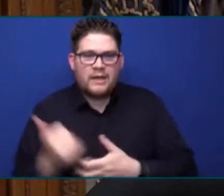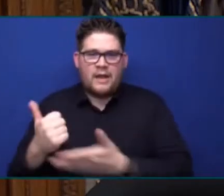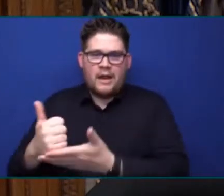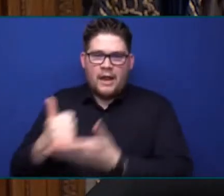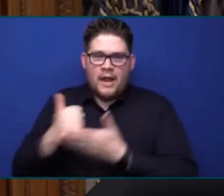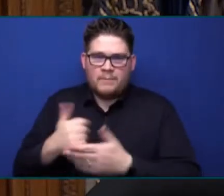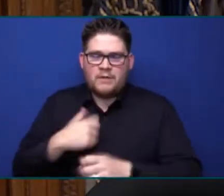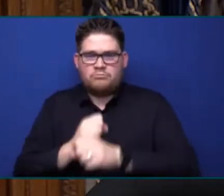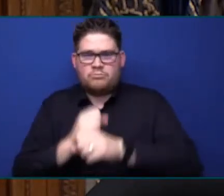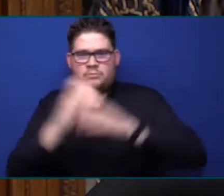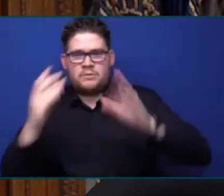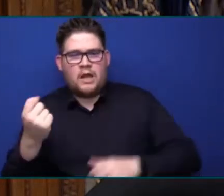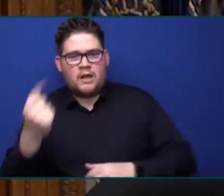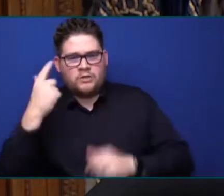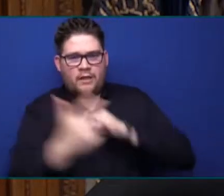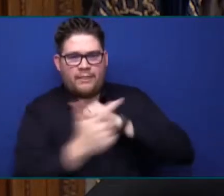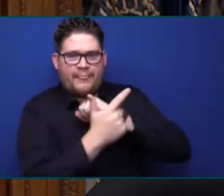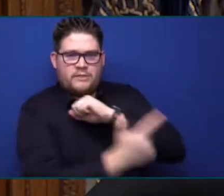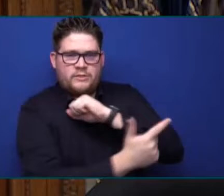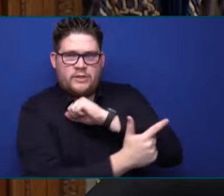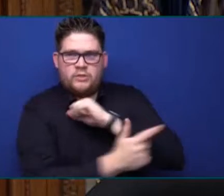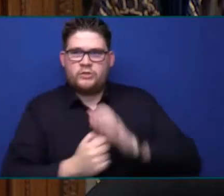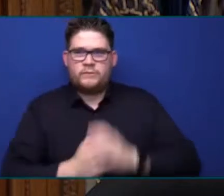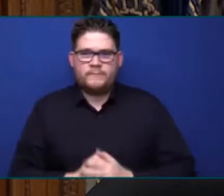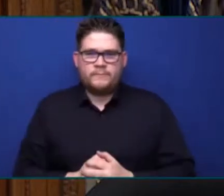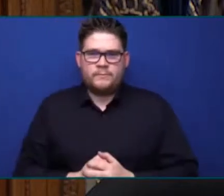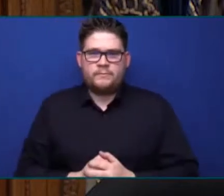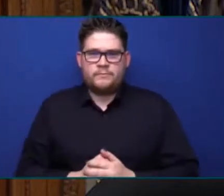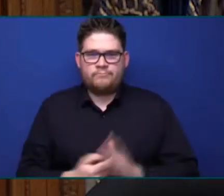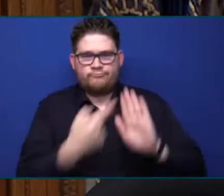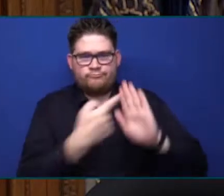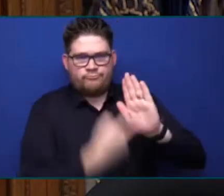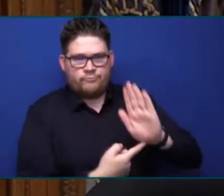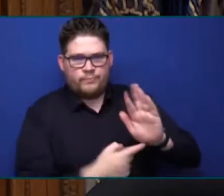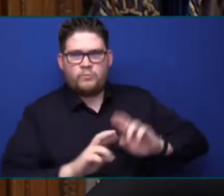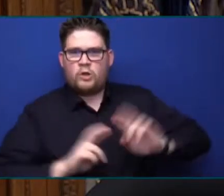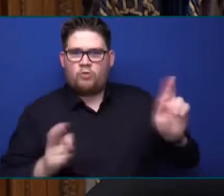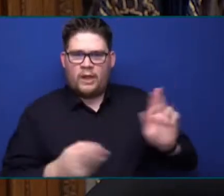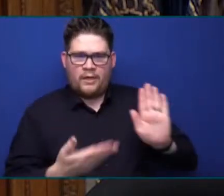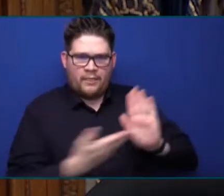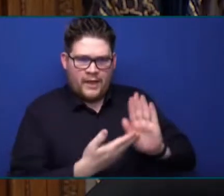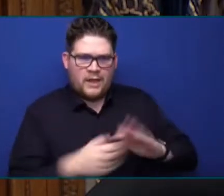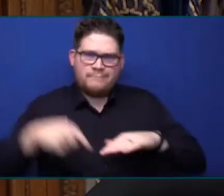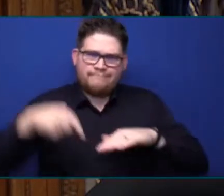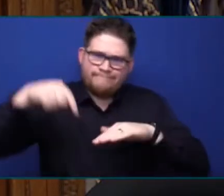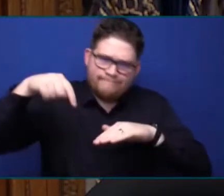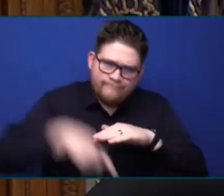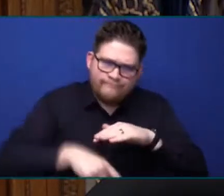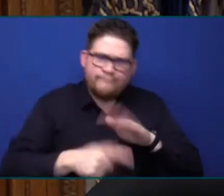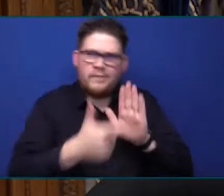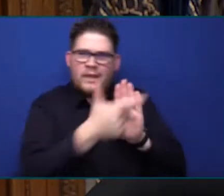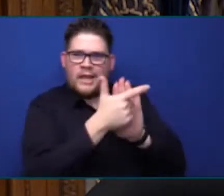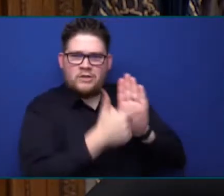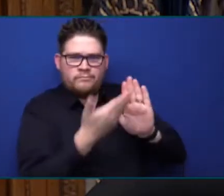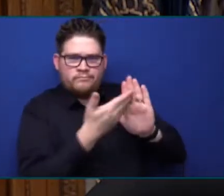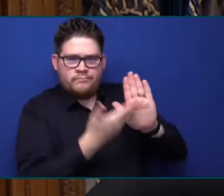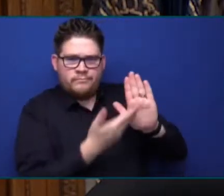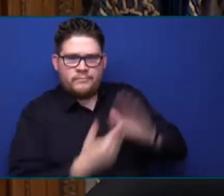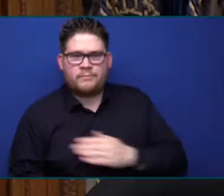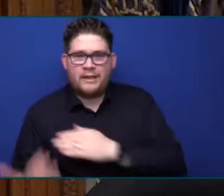before us. The engagement process was based on the document Framework for Accessibility Legislation.